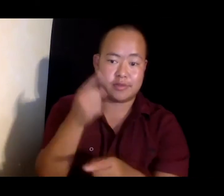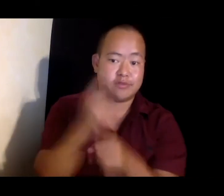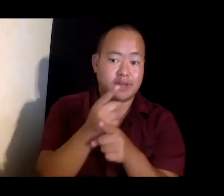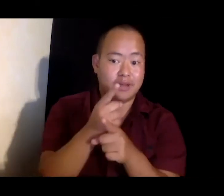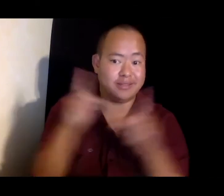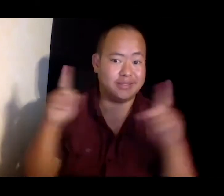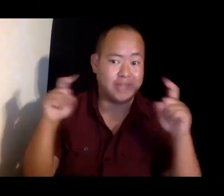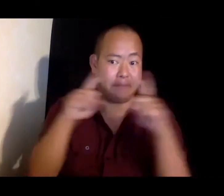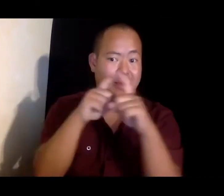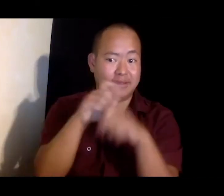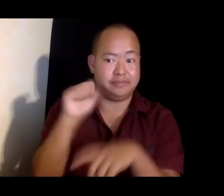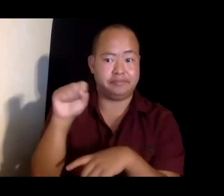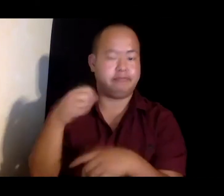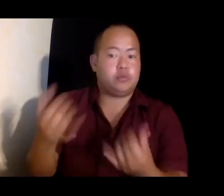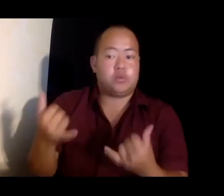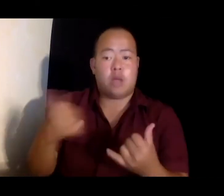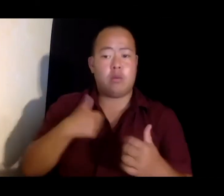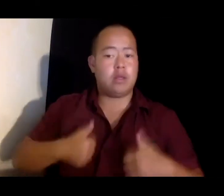(sign language)